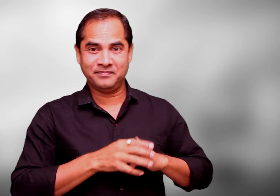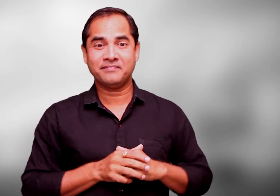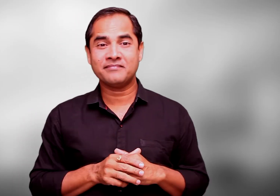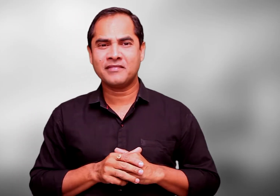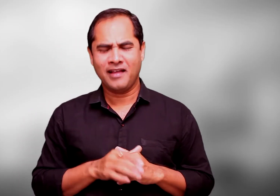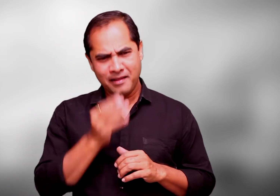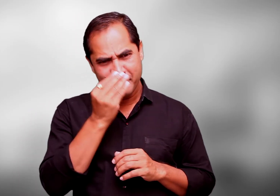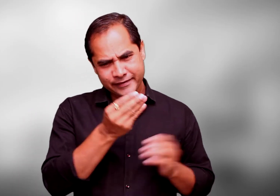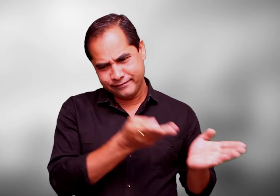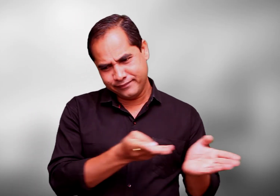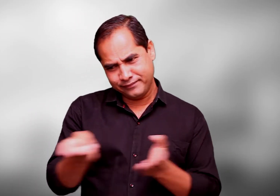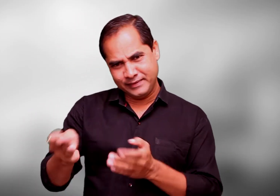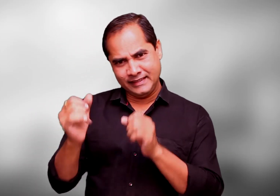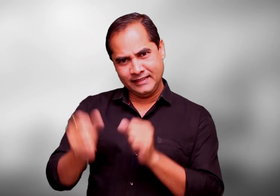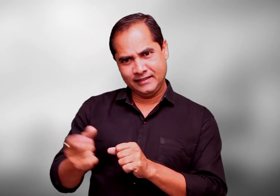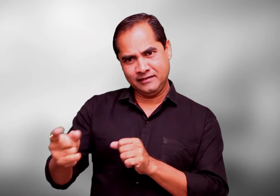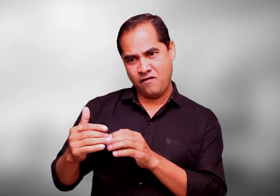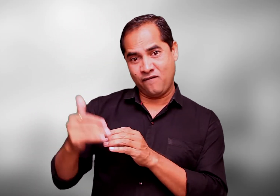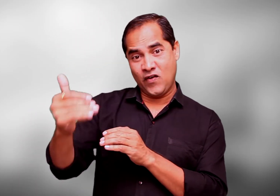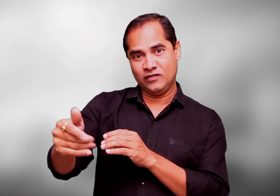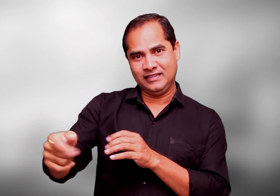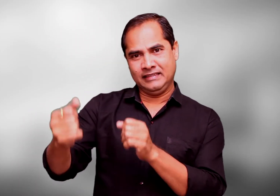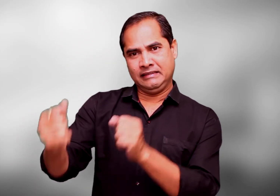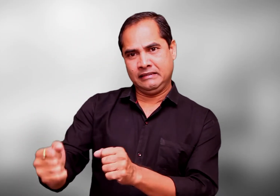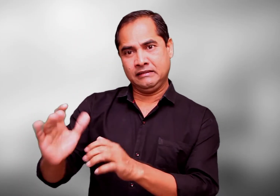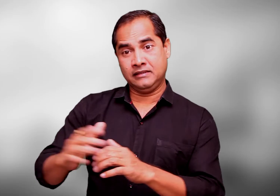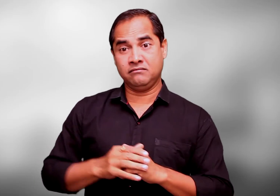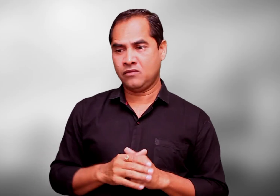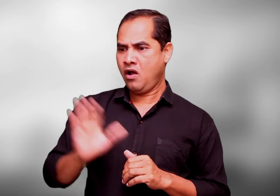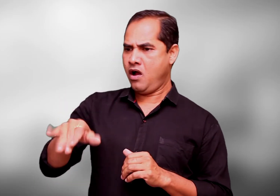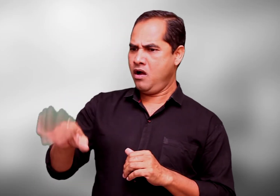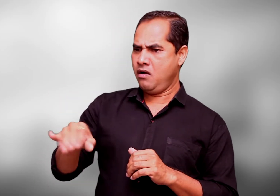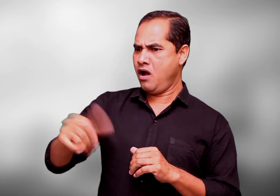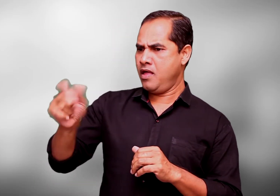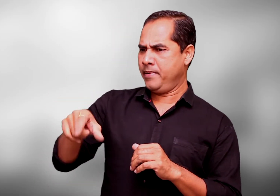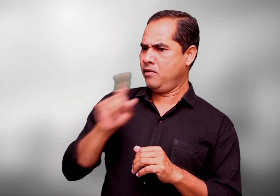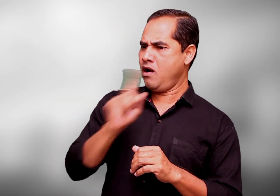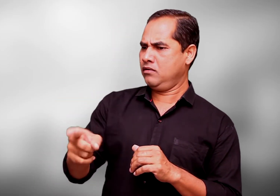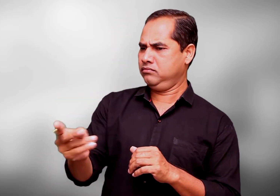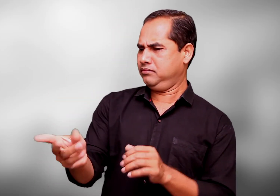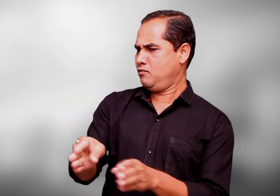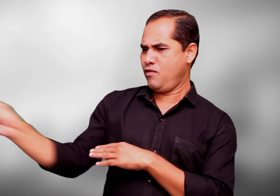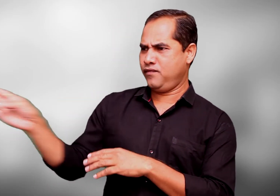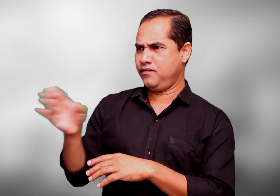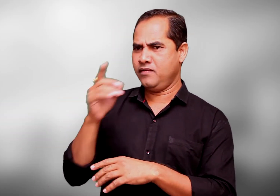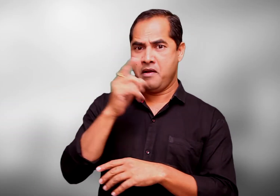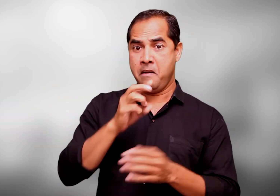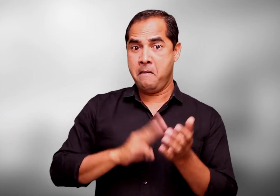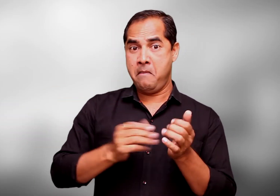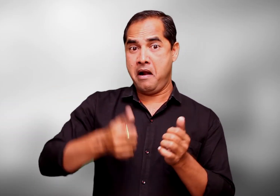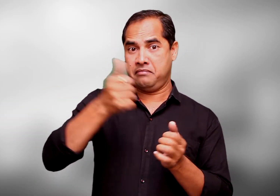'Here, have a seat, right up there in the front. Everybody move aside please